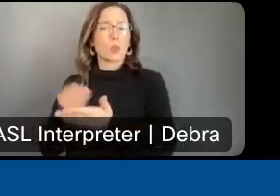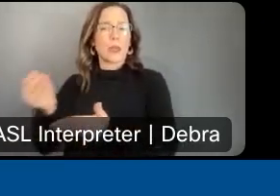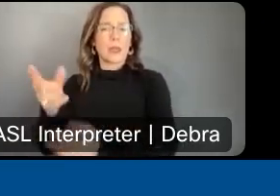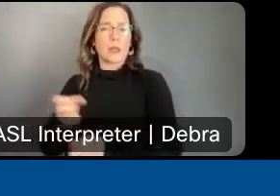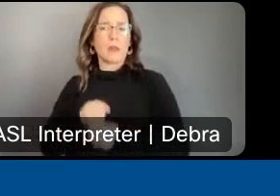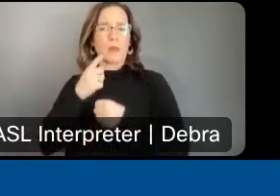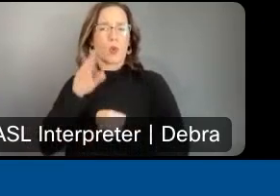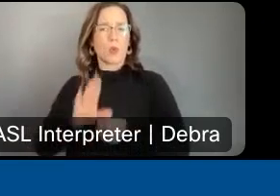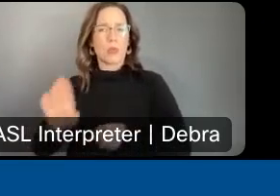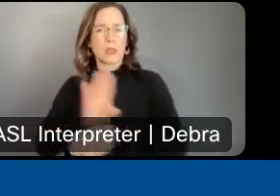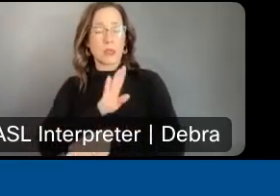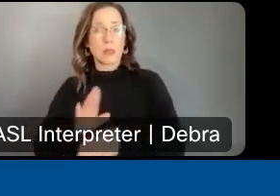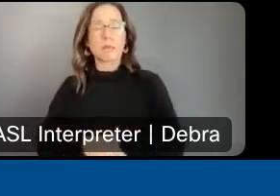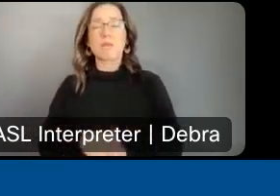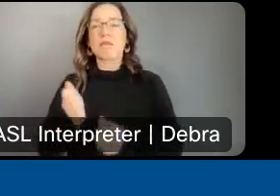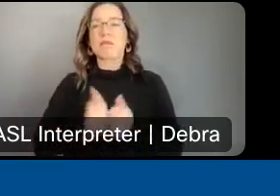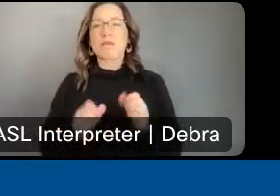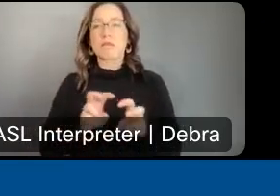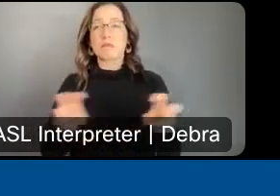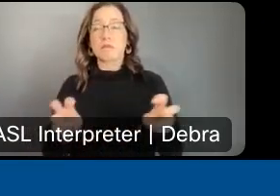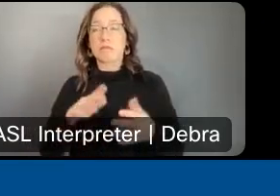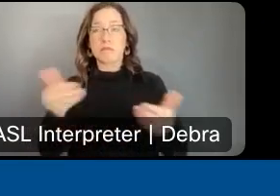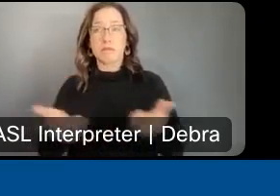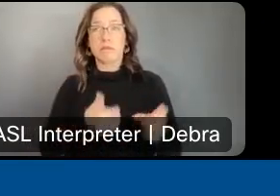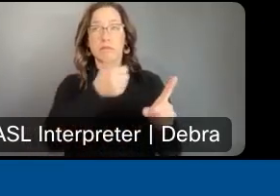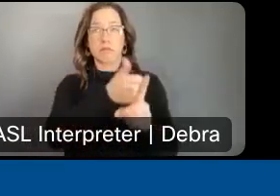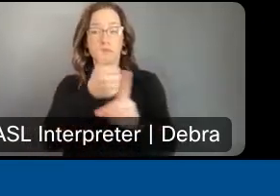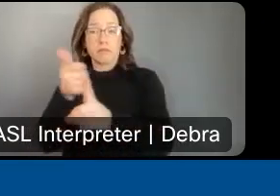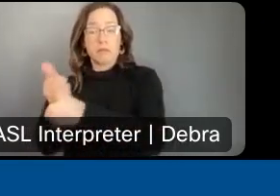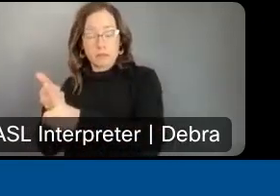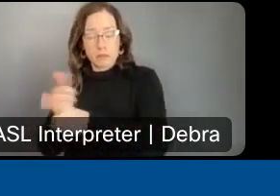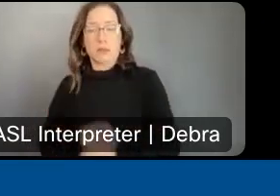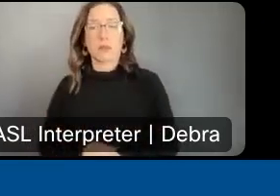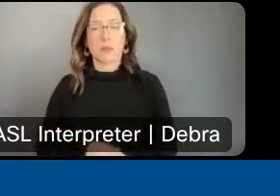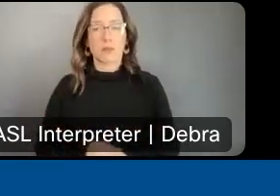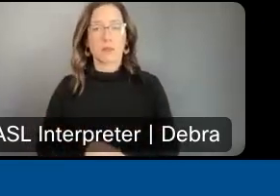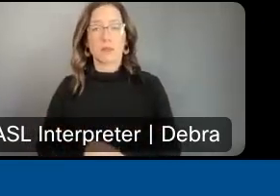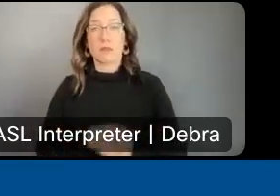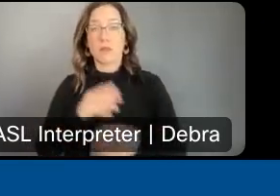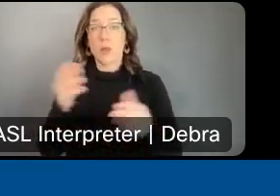So I'm going to start by having each of our panelists introduce themselves, but also in introducing yourselves,